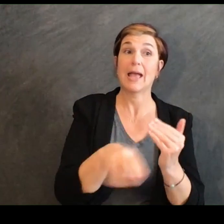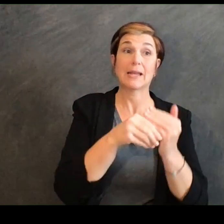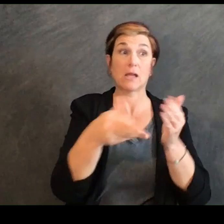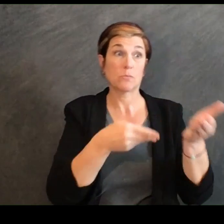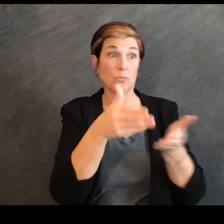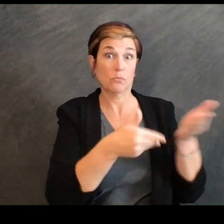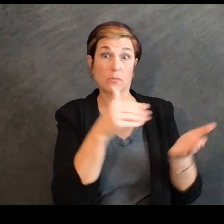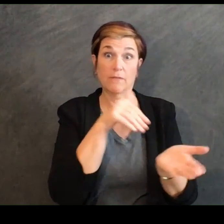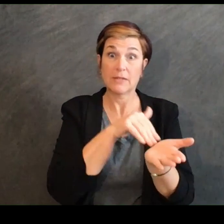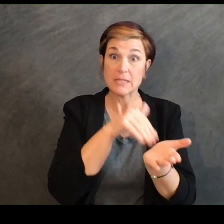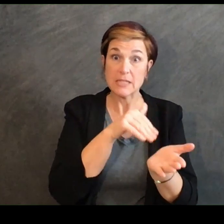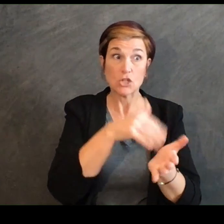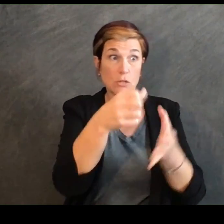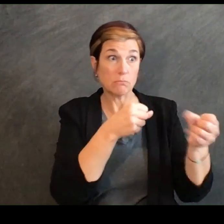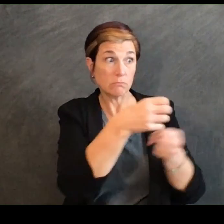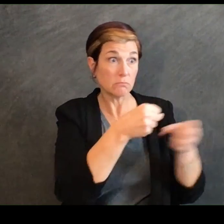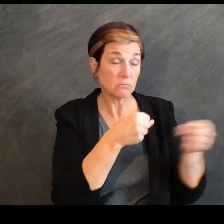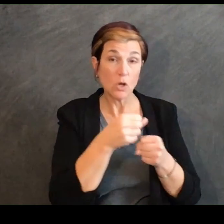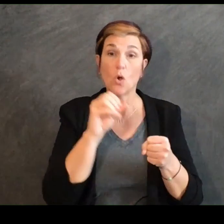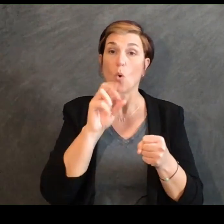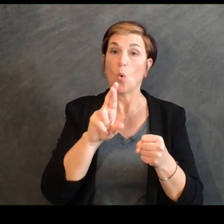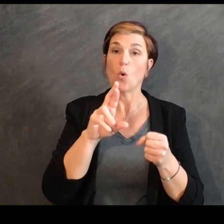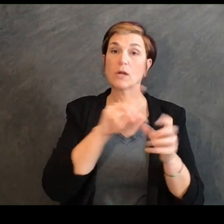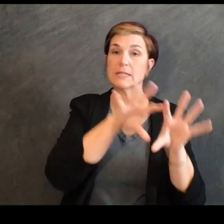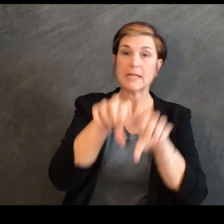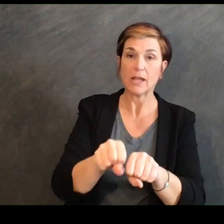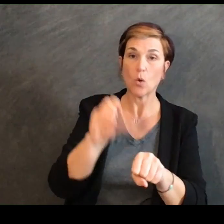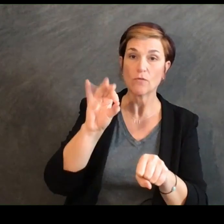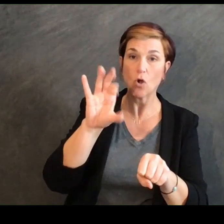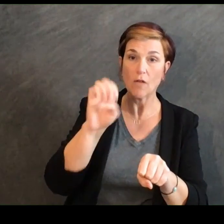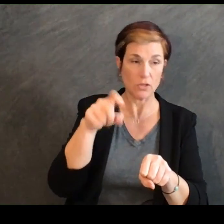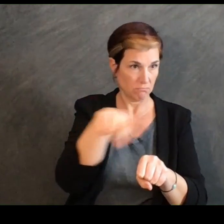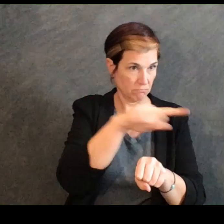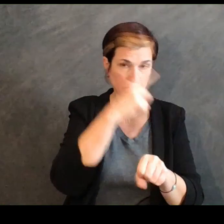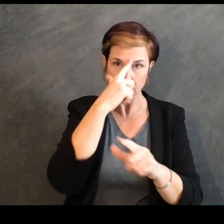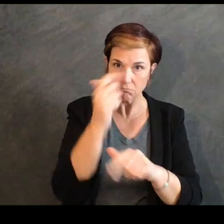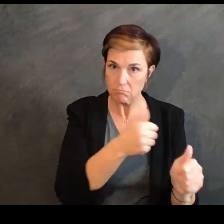obtain needed office space they can do as they want they can do what they have